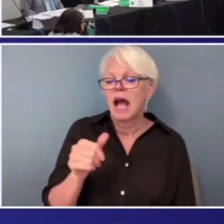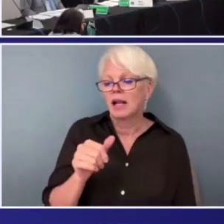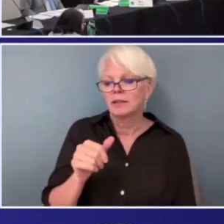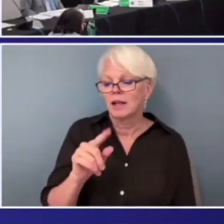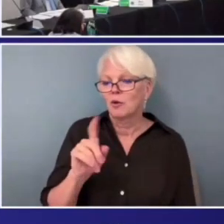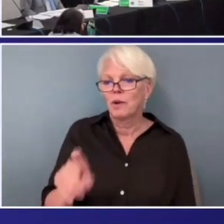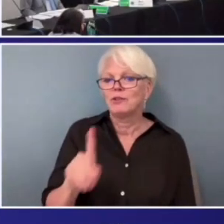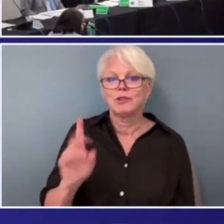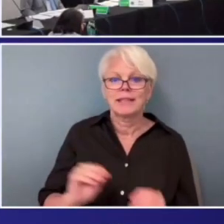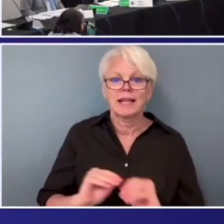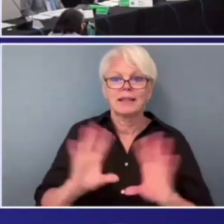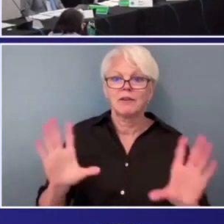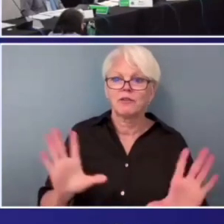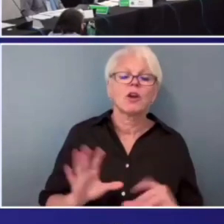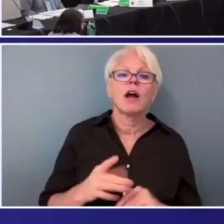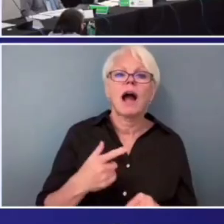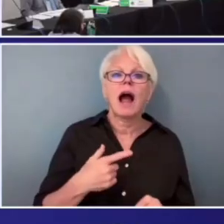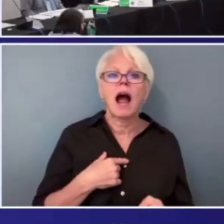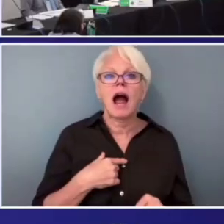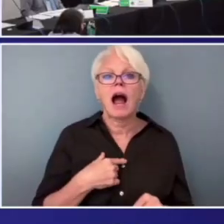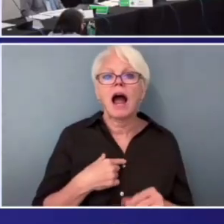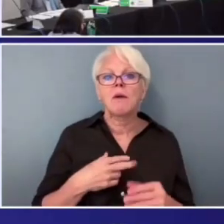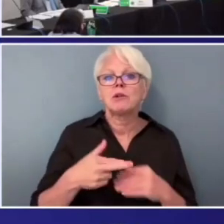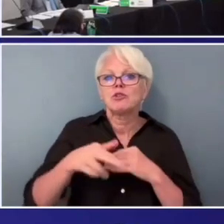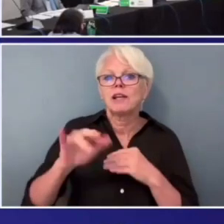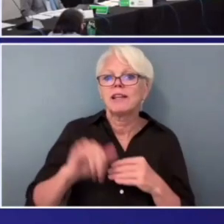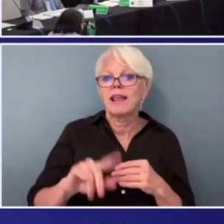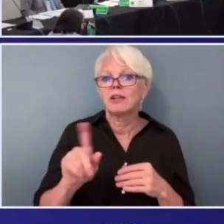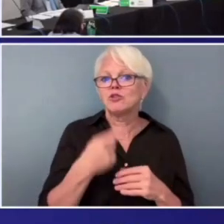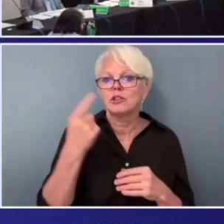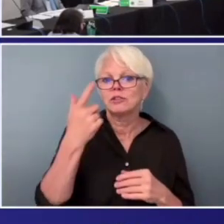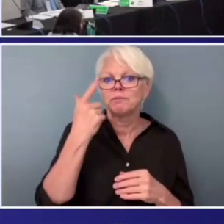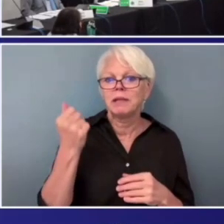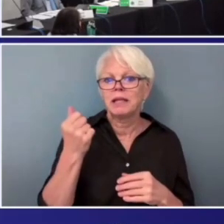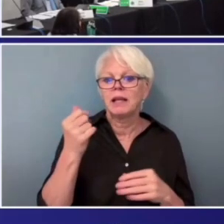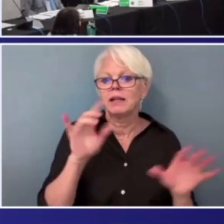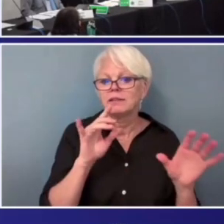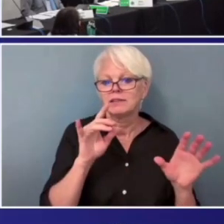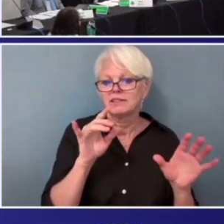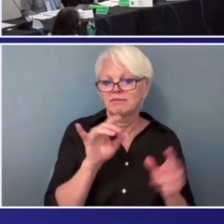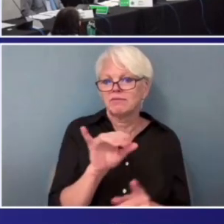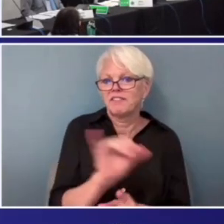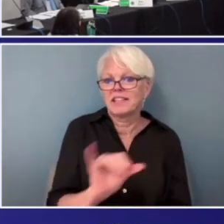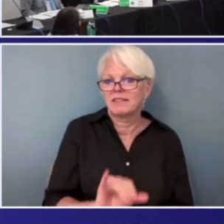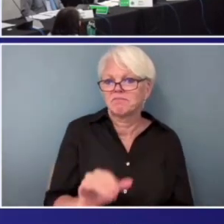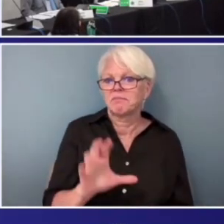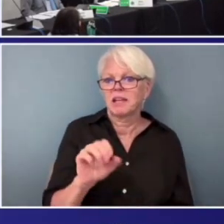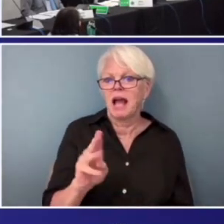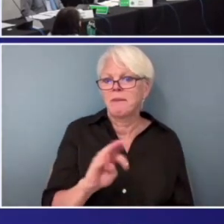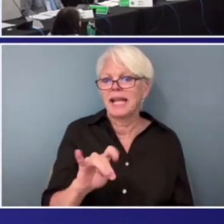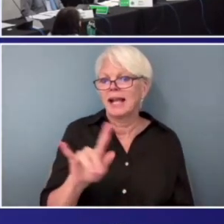I was referencing that just because of its commonality. Thank you. That is, that is very helpful.